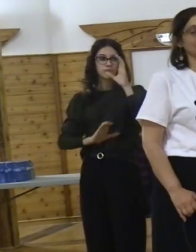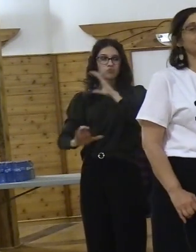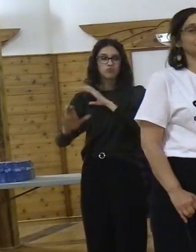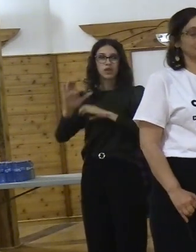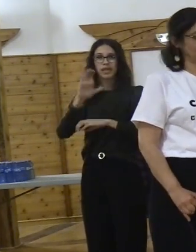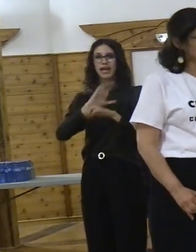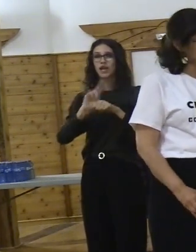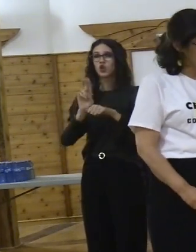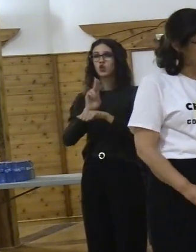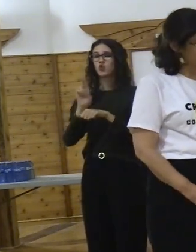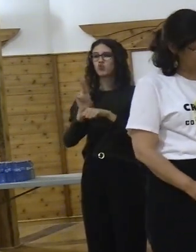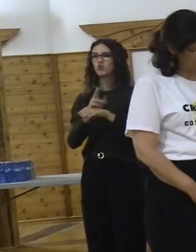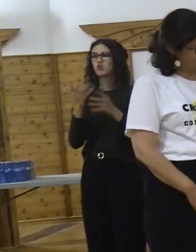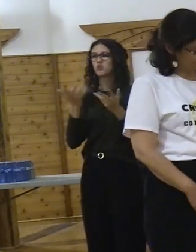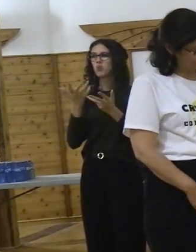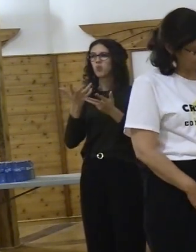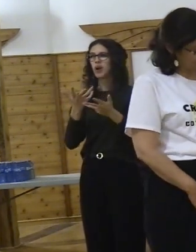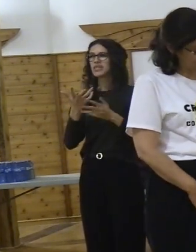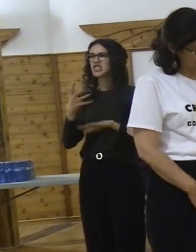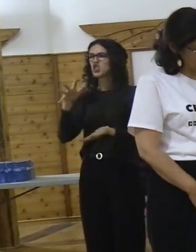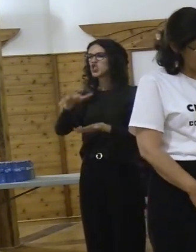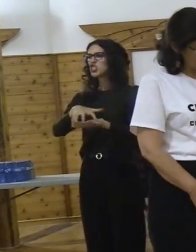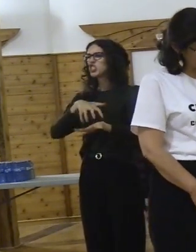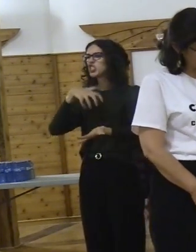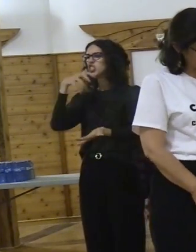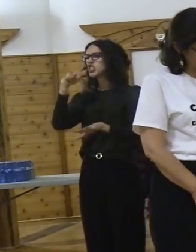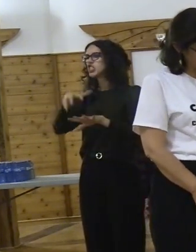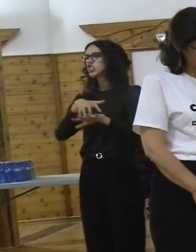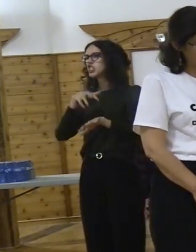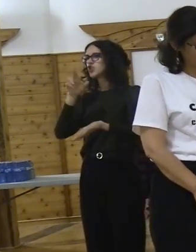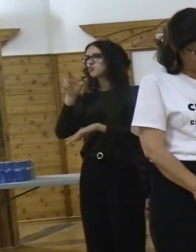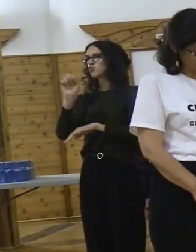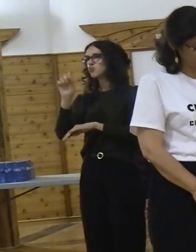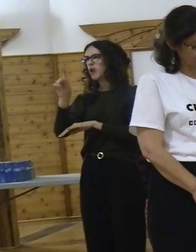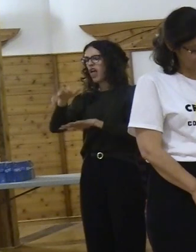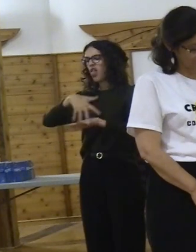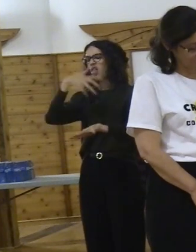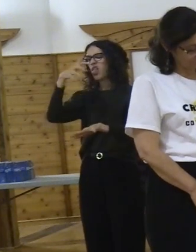Just to pick up the top of the papers and toss them to the side.